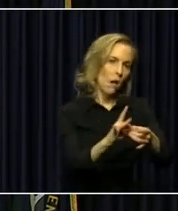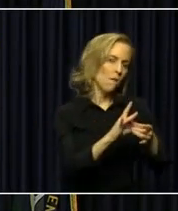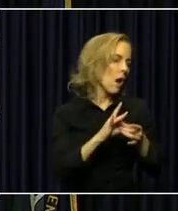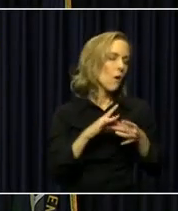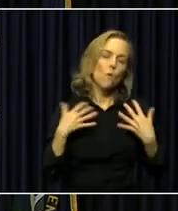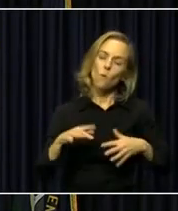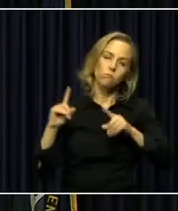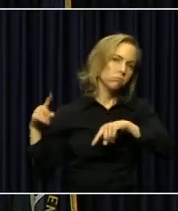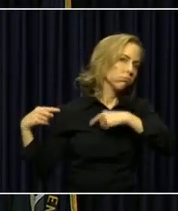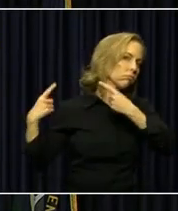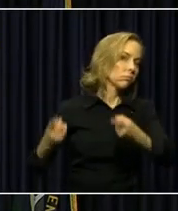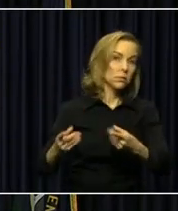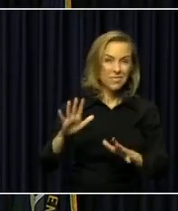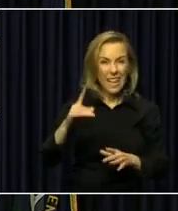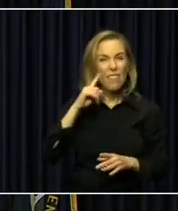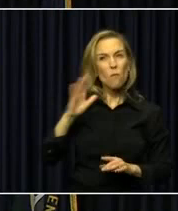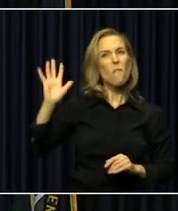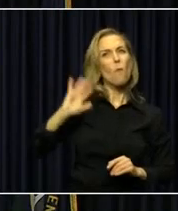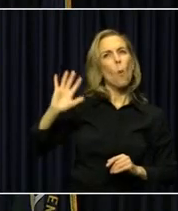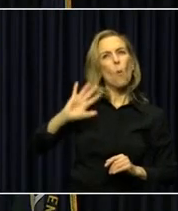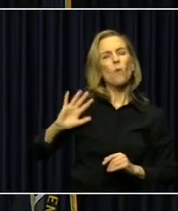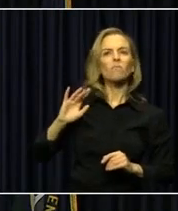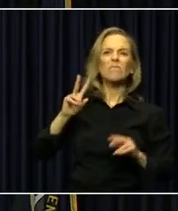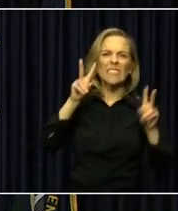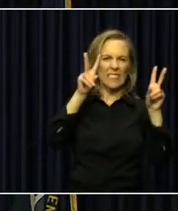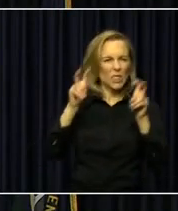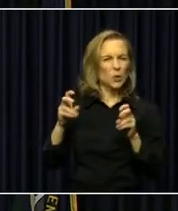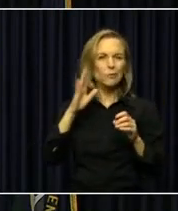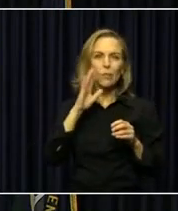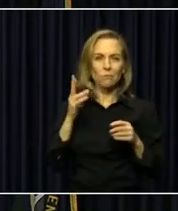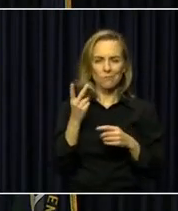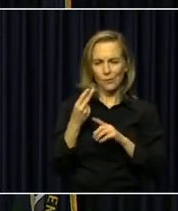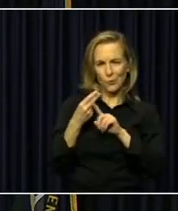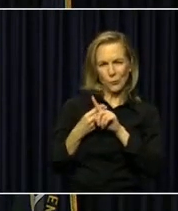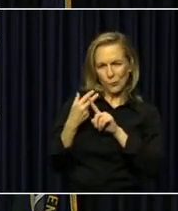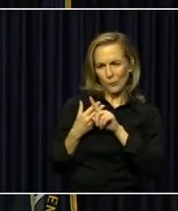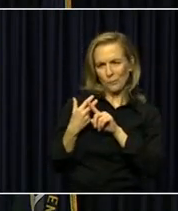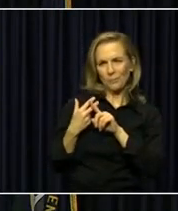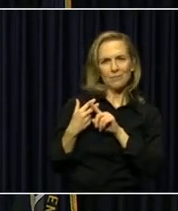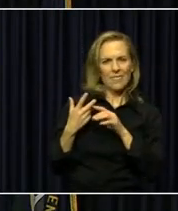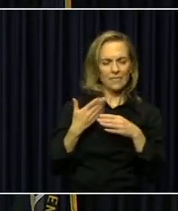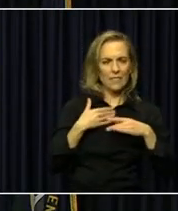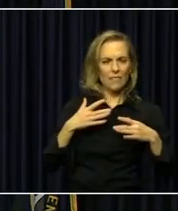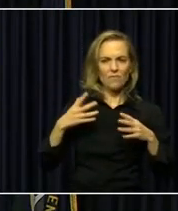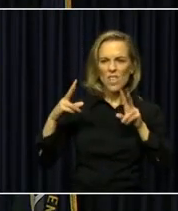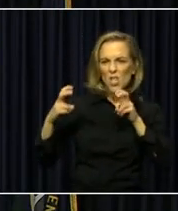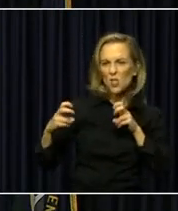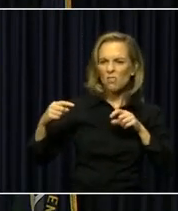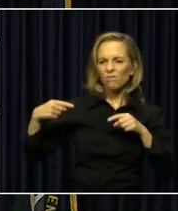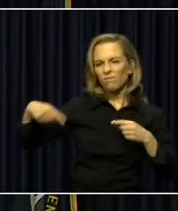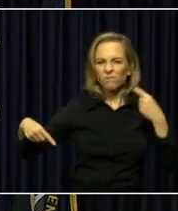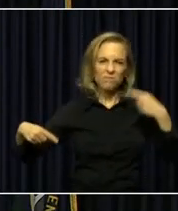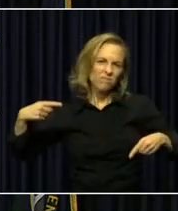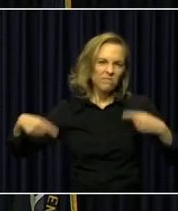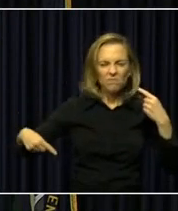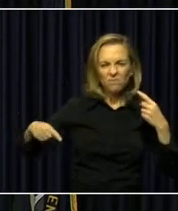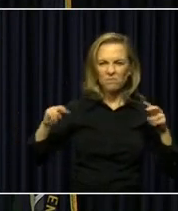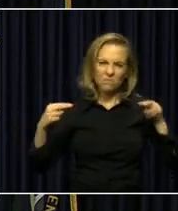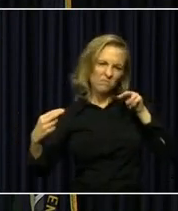SO DON'T BE ONE OF THE INDIVIDUALS THAT FRUSTRATES HER SACRIFICE AND HER PARENTS'